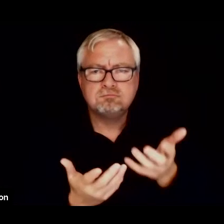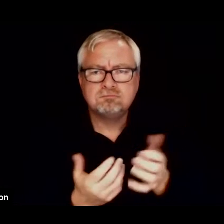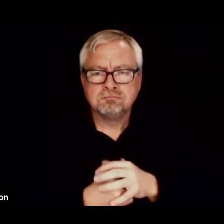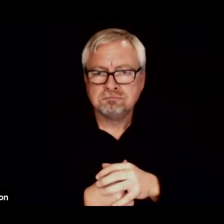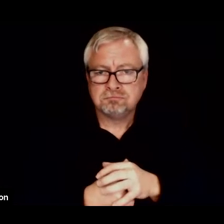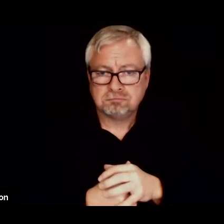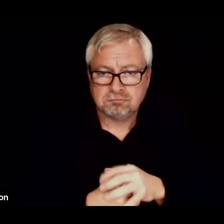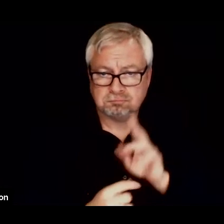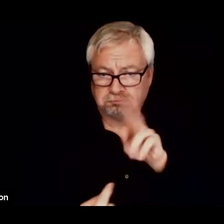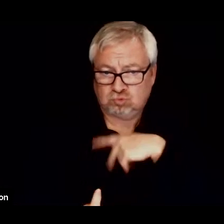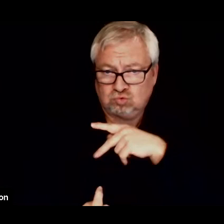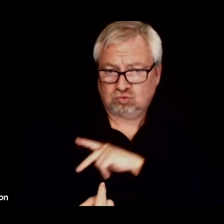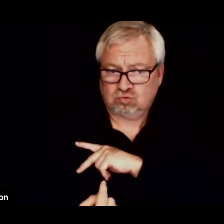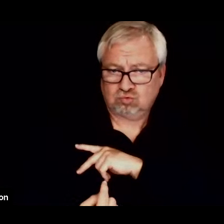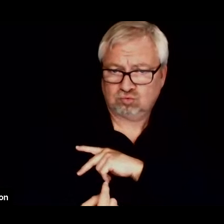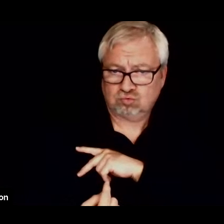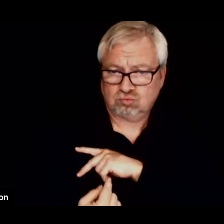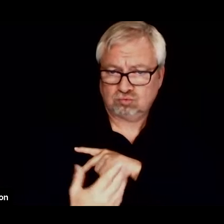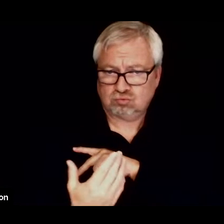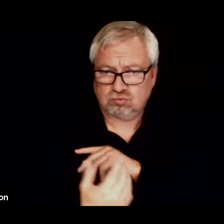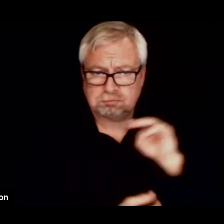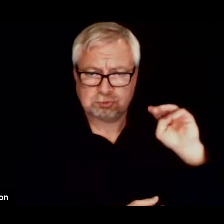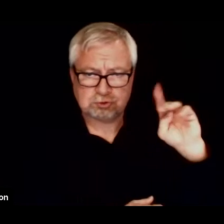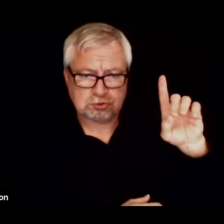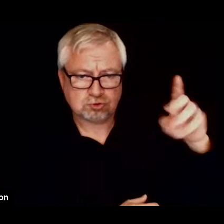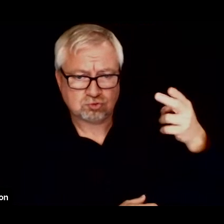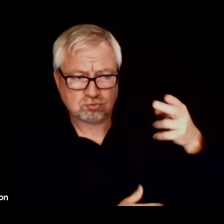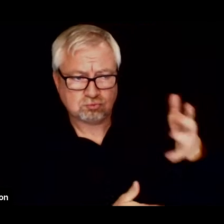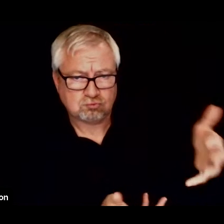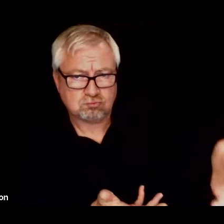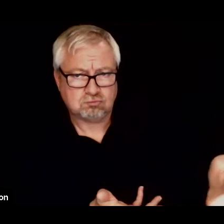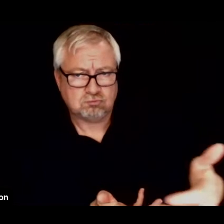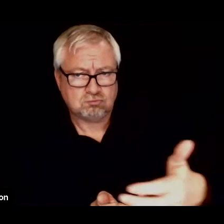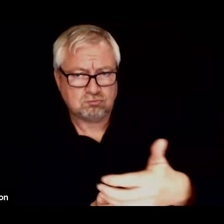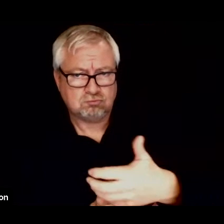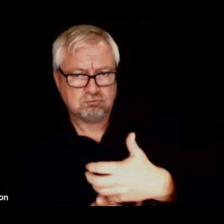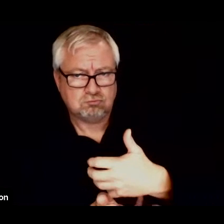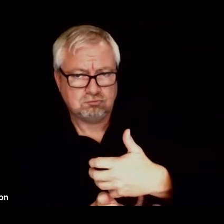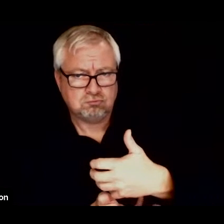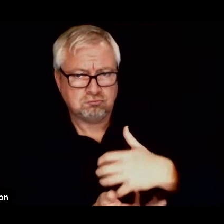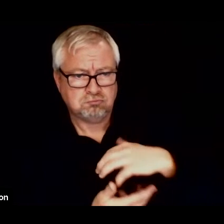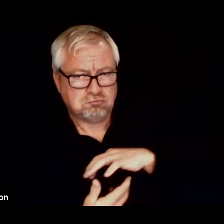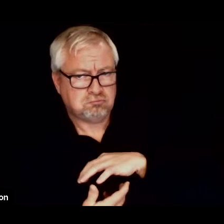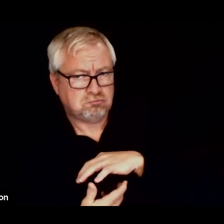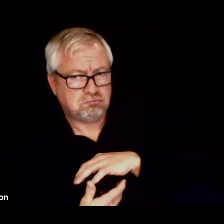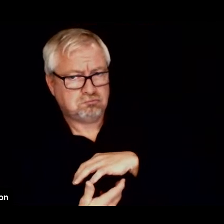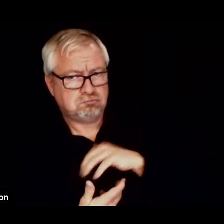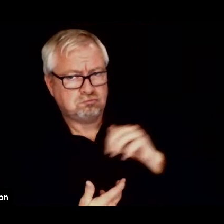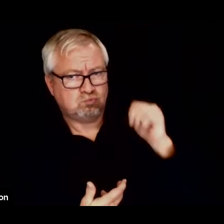but not share with cdc is the state collecting that information so that then a person would get